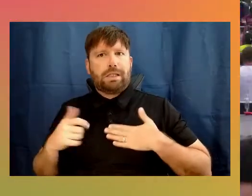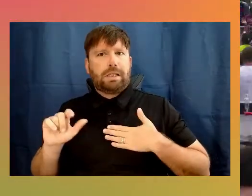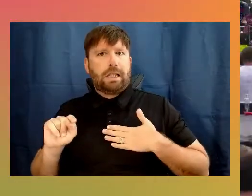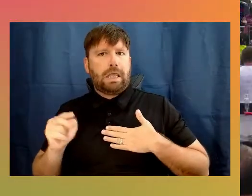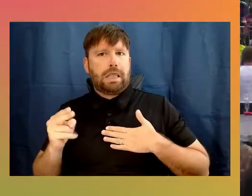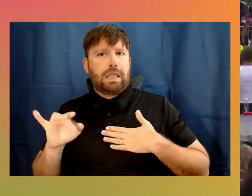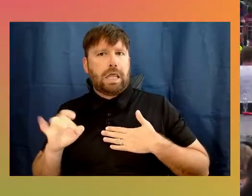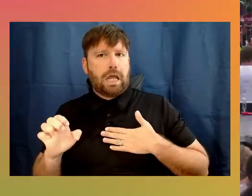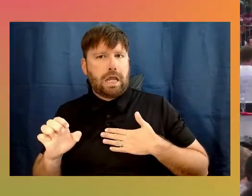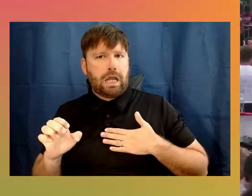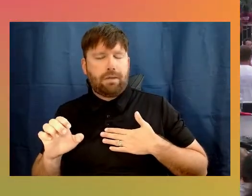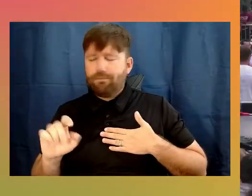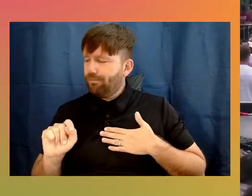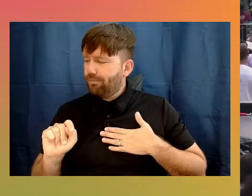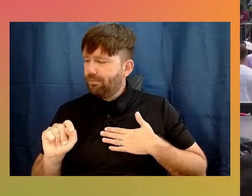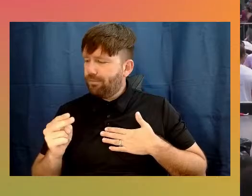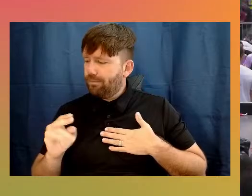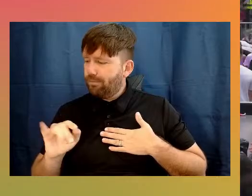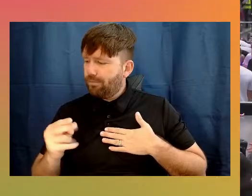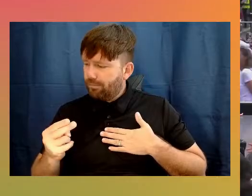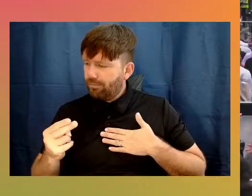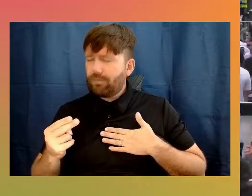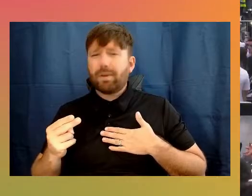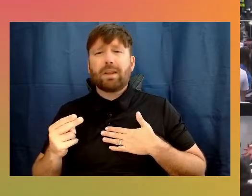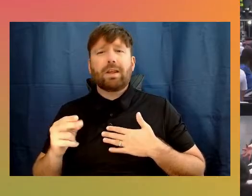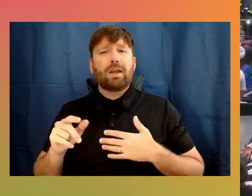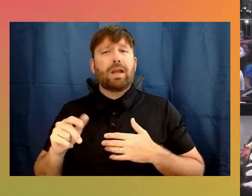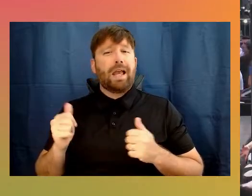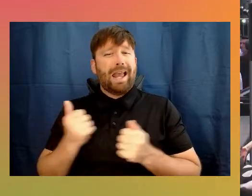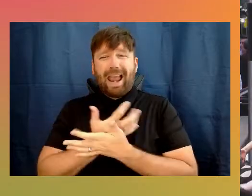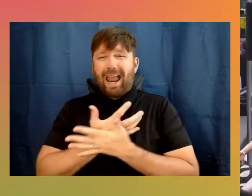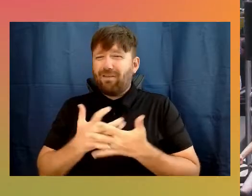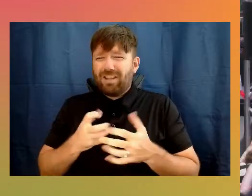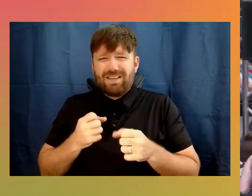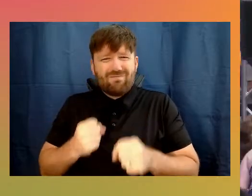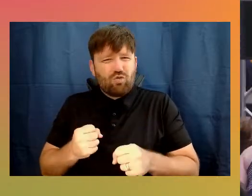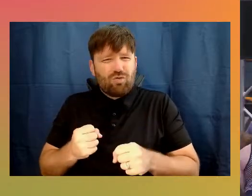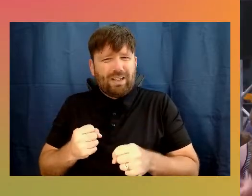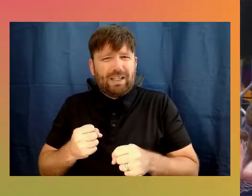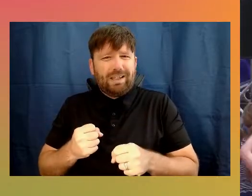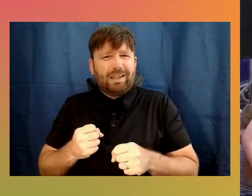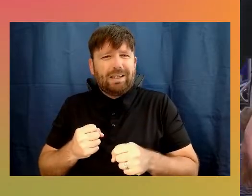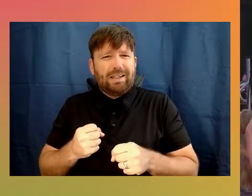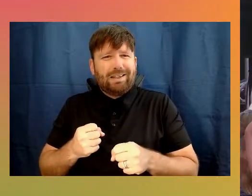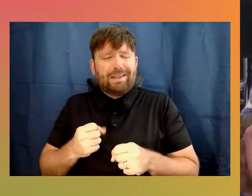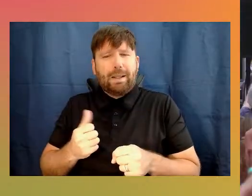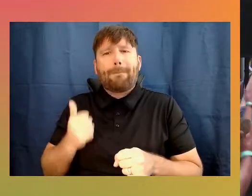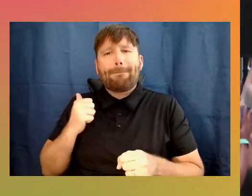NOW POWER THROUGH THE BACK, OVER THE THIGH.